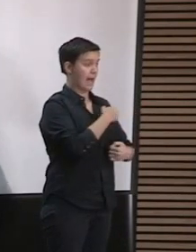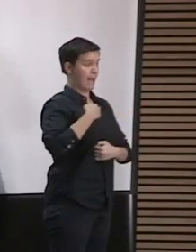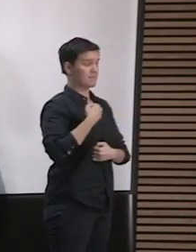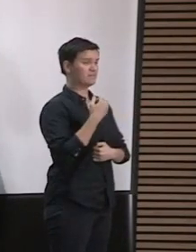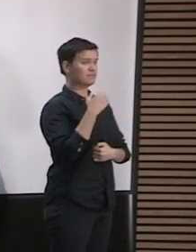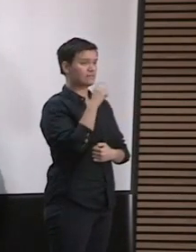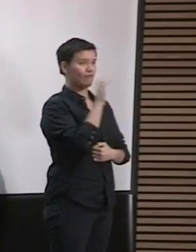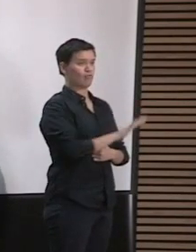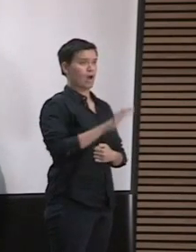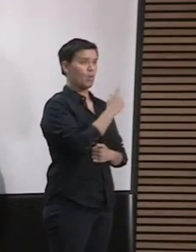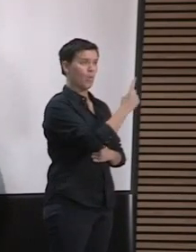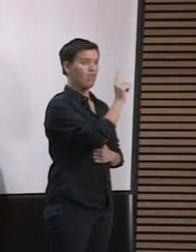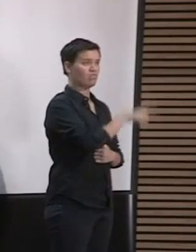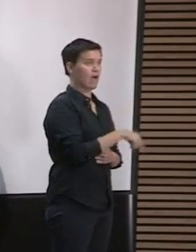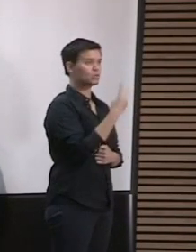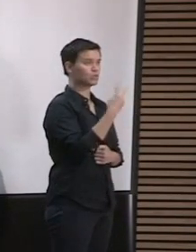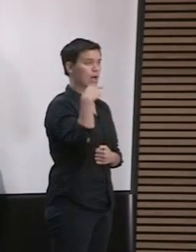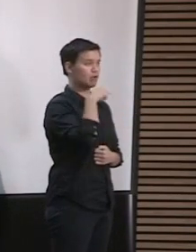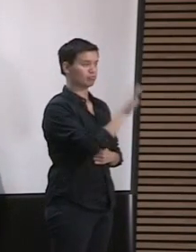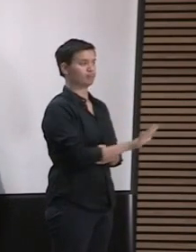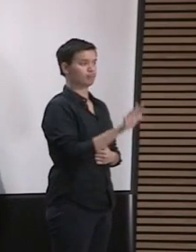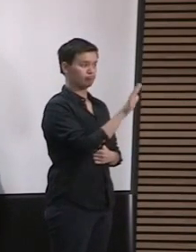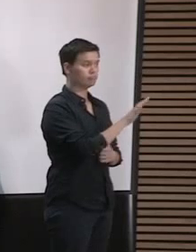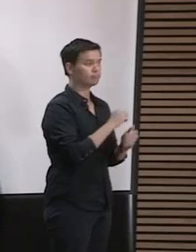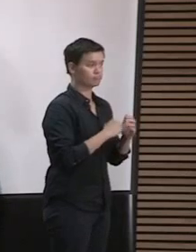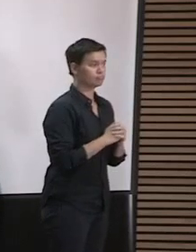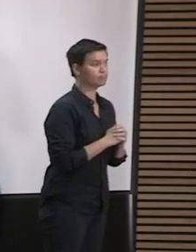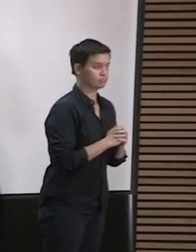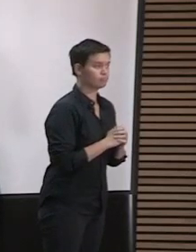bring the total Defence Force personnel supporting the 19